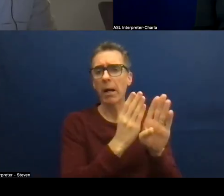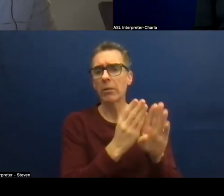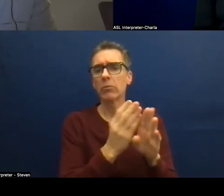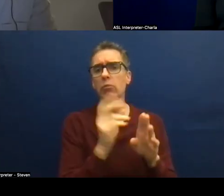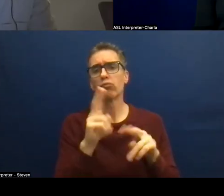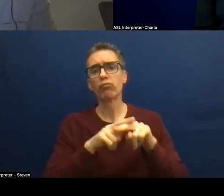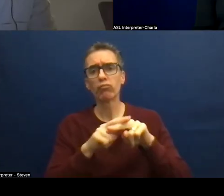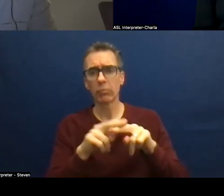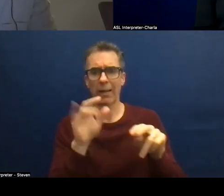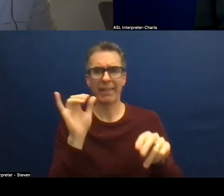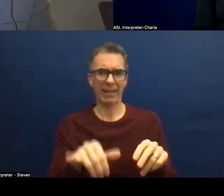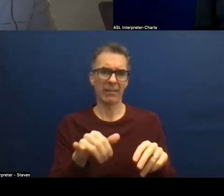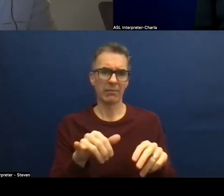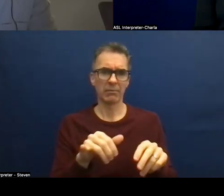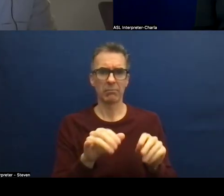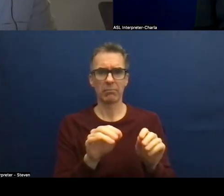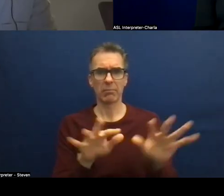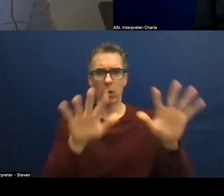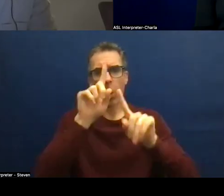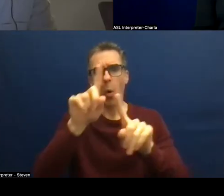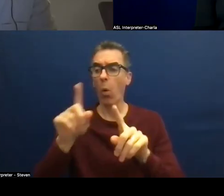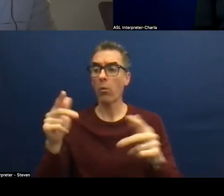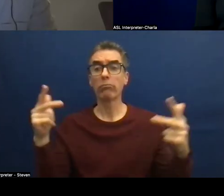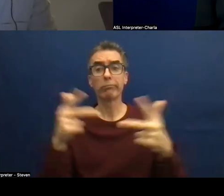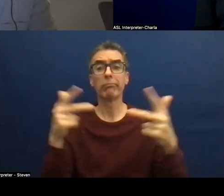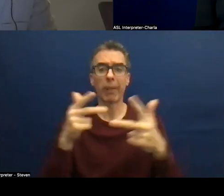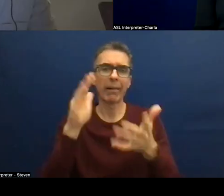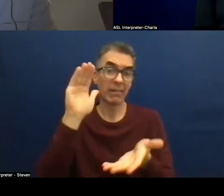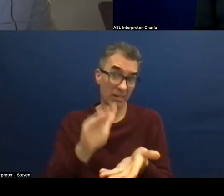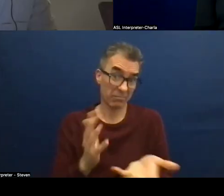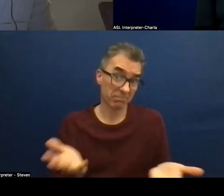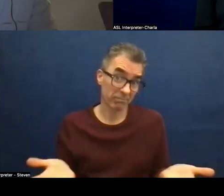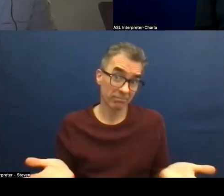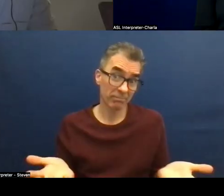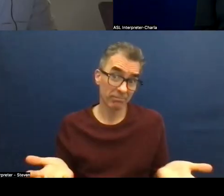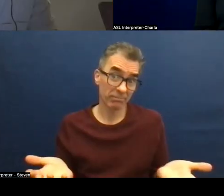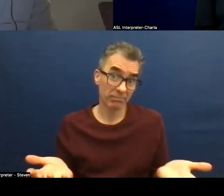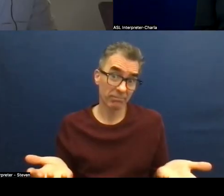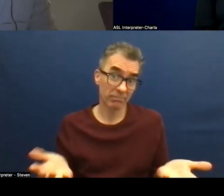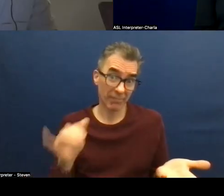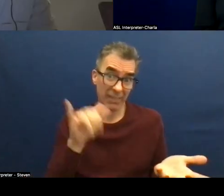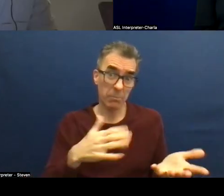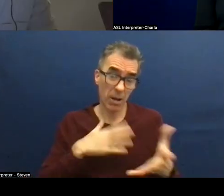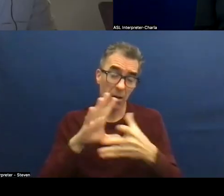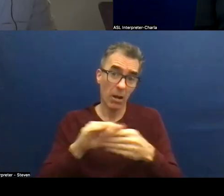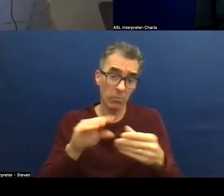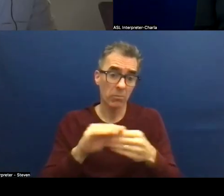or outside the city without driving. So I guess those are comments and some questions in regards